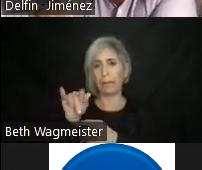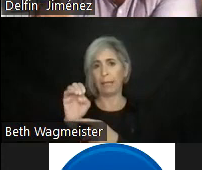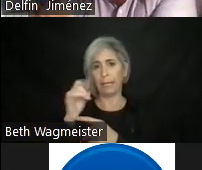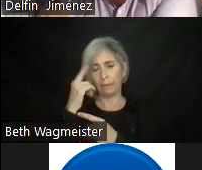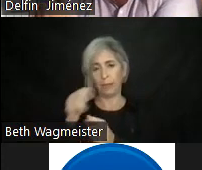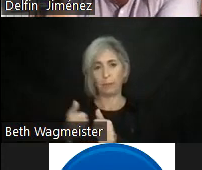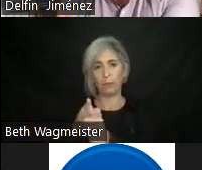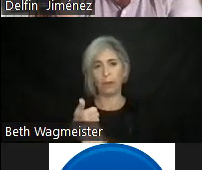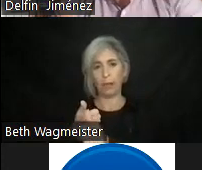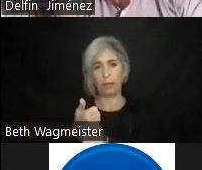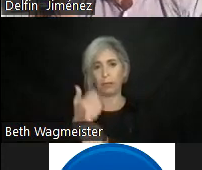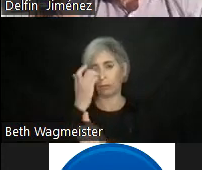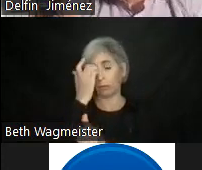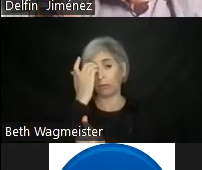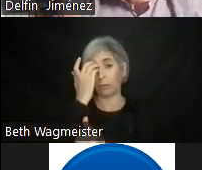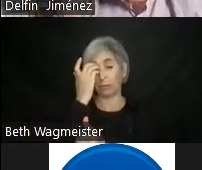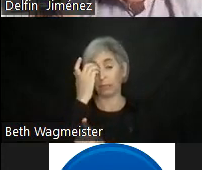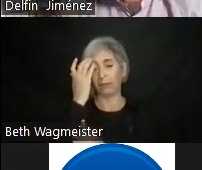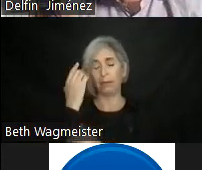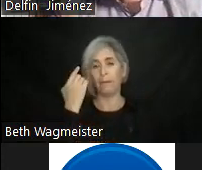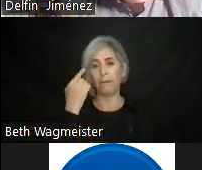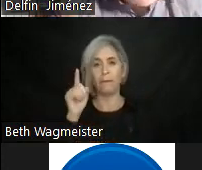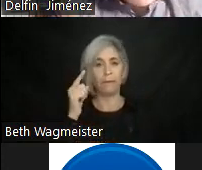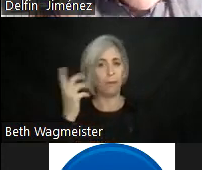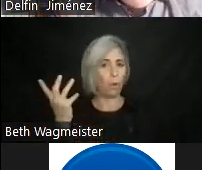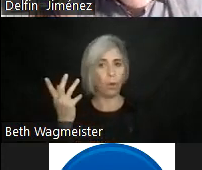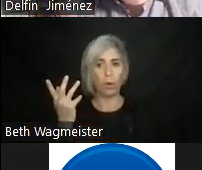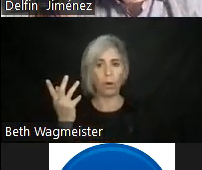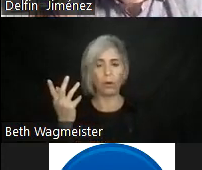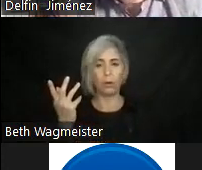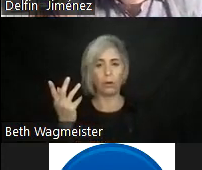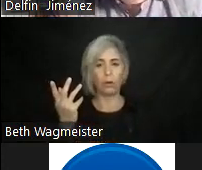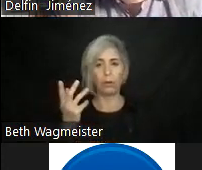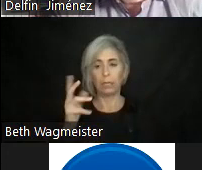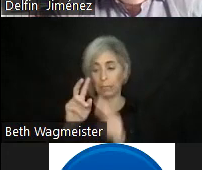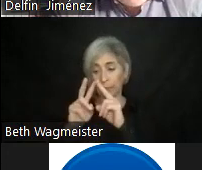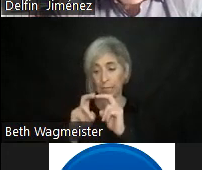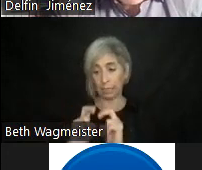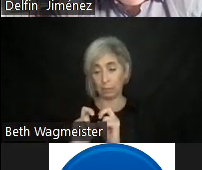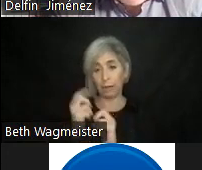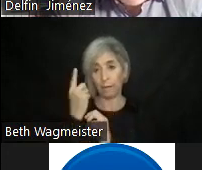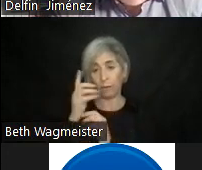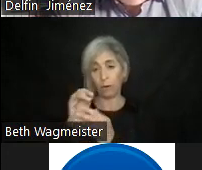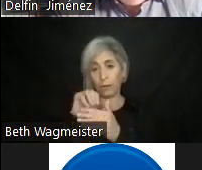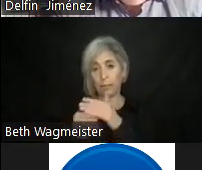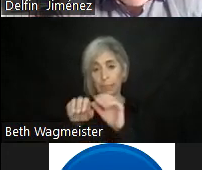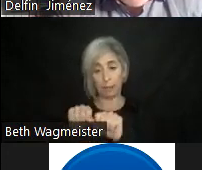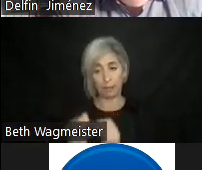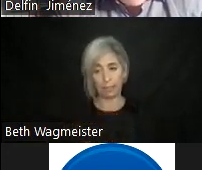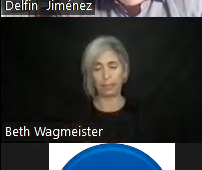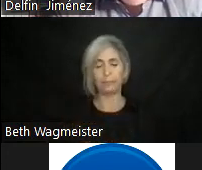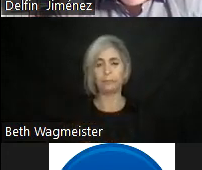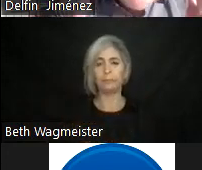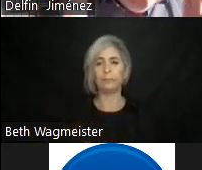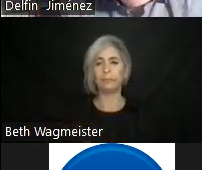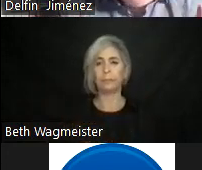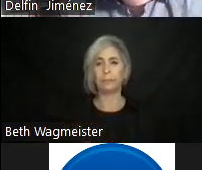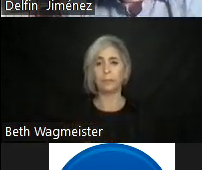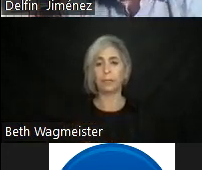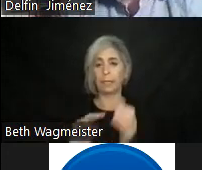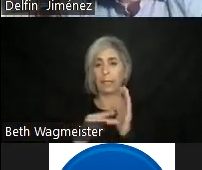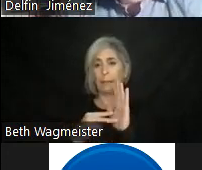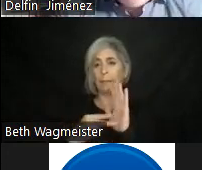to validate, to the conformity assessment for the accessibility. Then it is just a methodology.